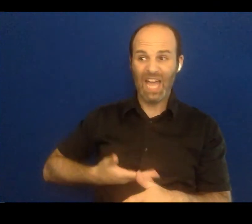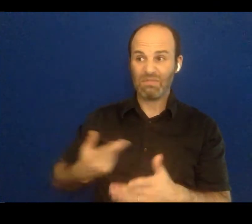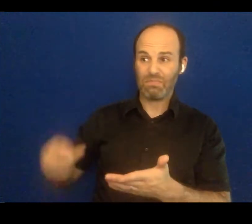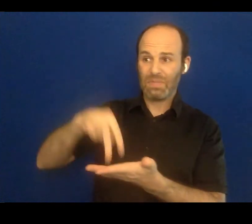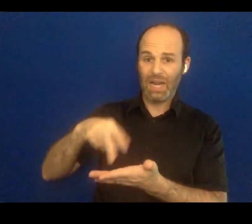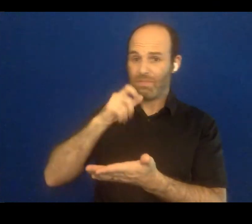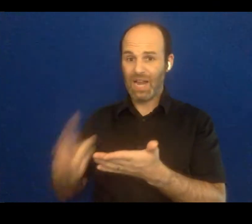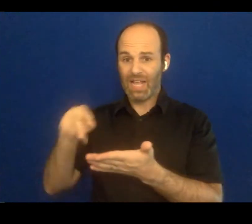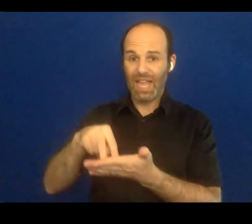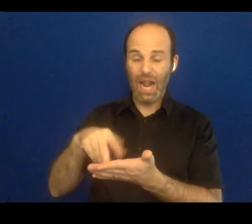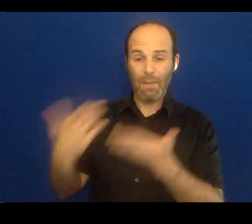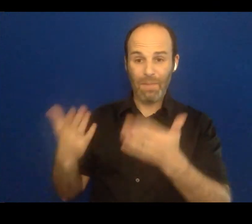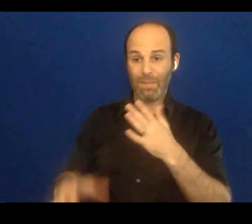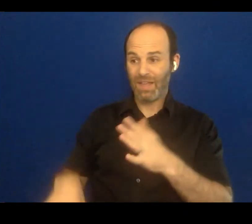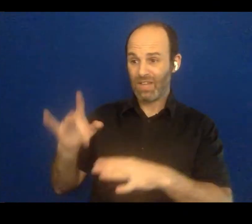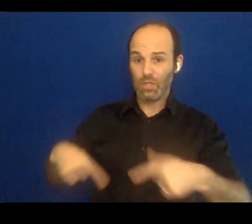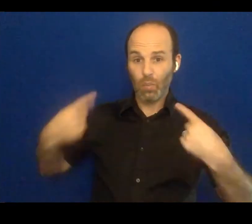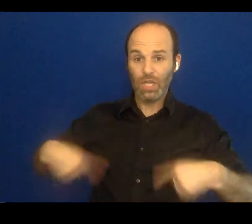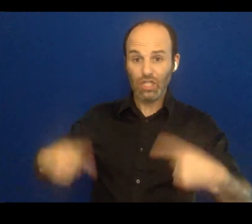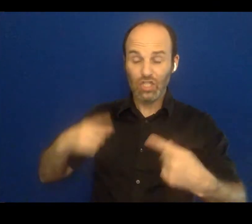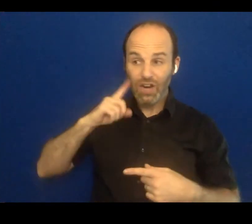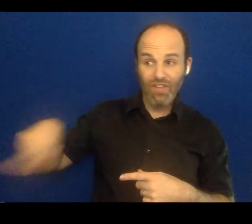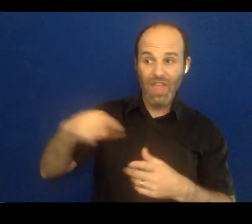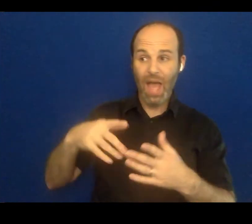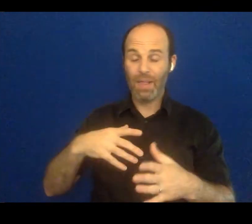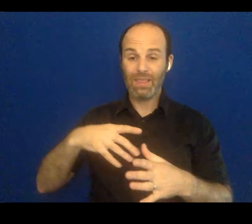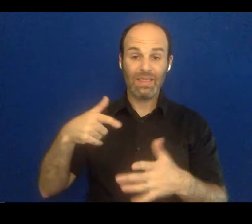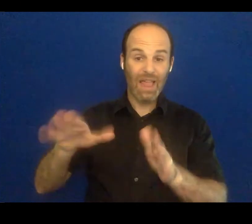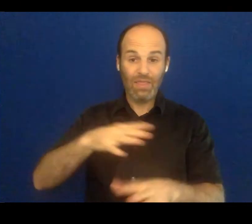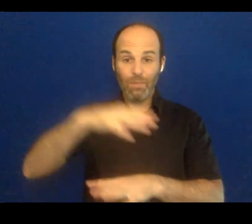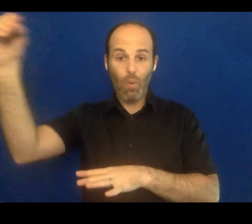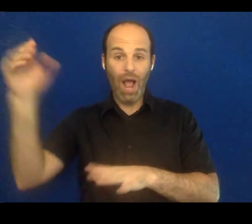STUCK IN THE ROOM AND MAYBE THEY CAN GET A WHEELCHAIR AND LET